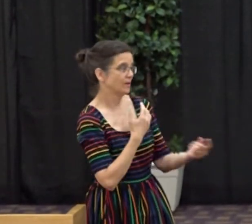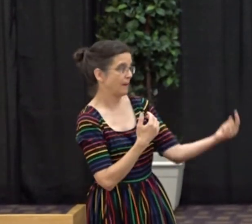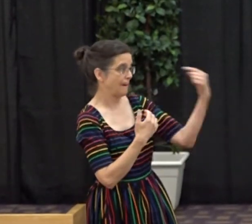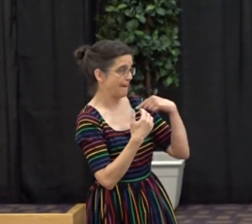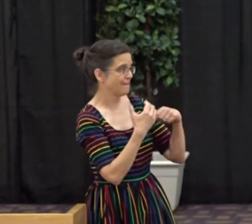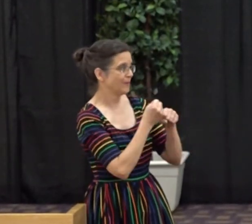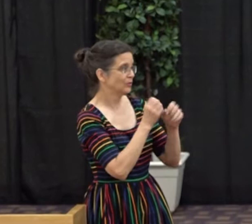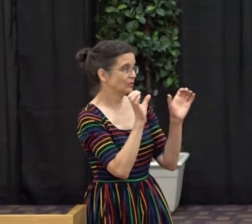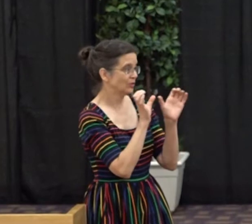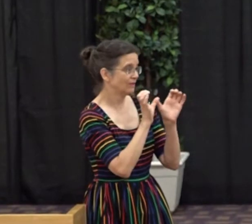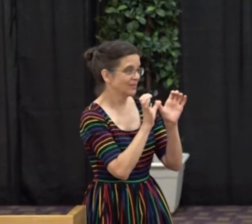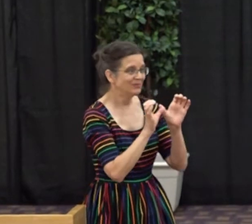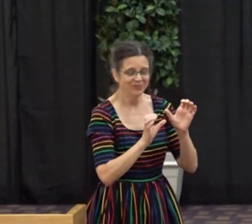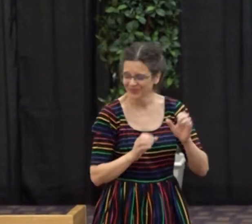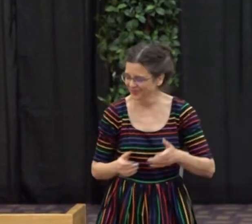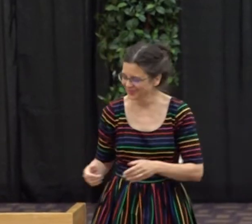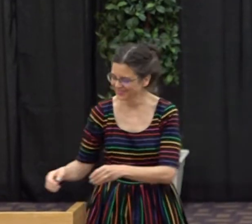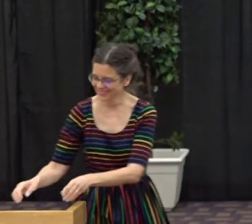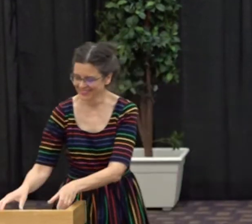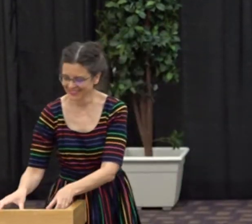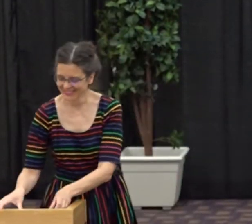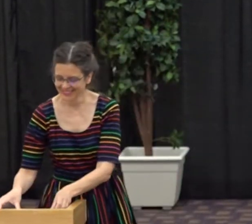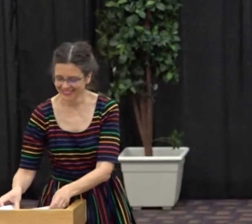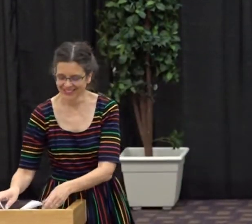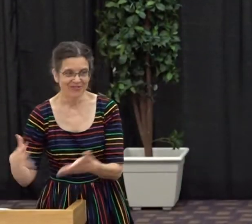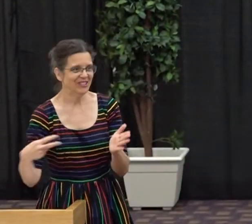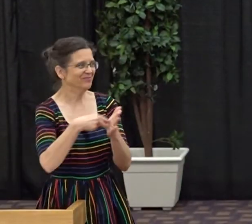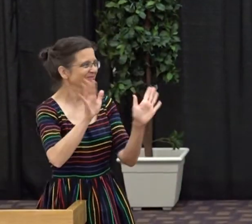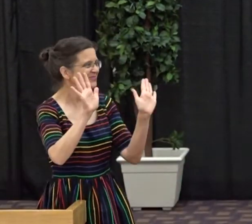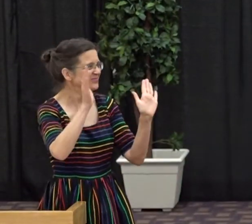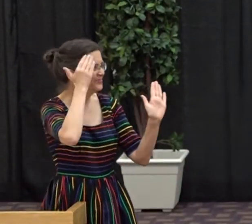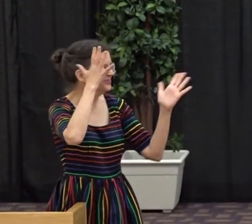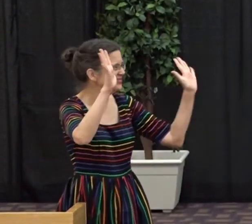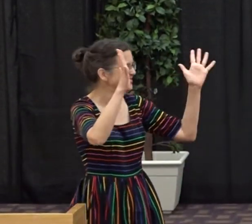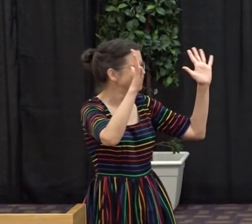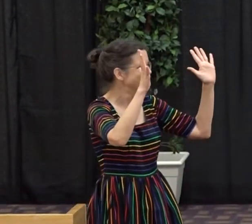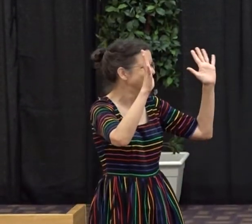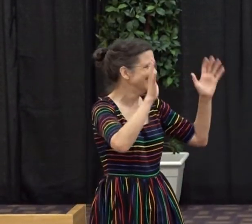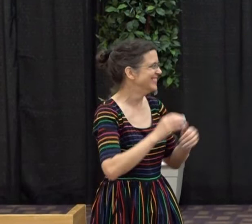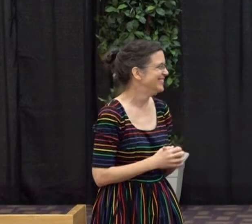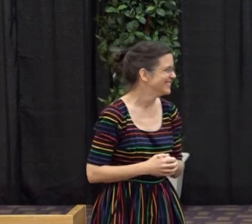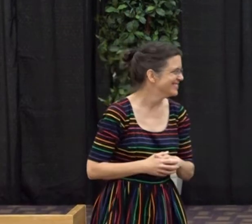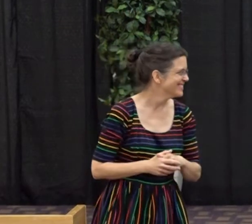Two students are not here, but the other two students, if you can come, you can receive your certificates. Yay!